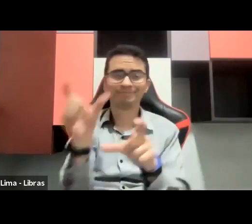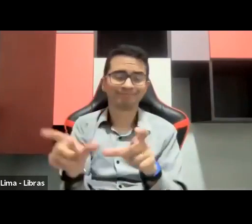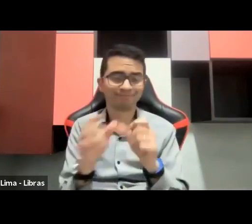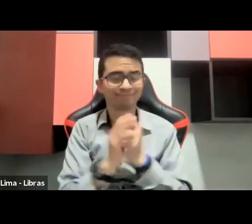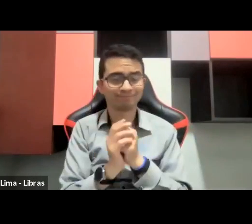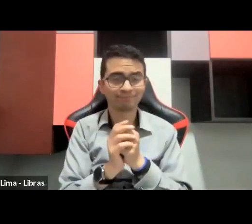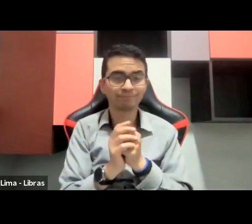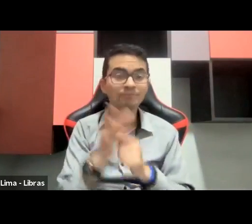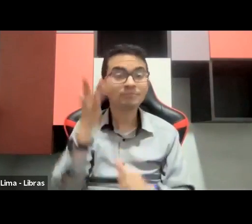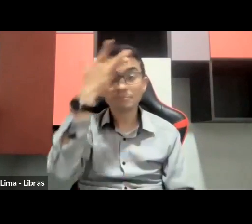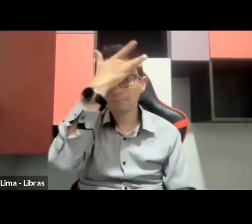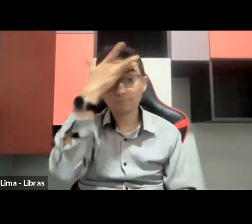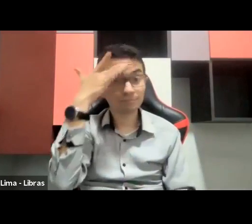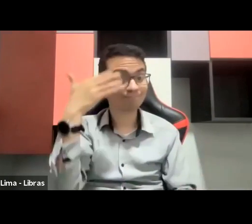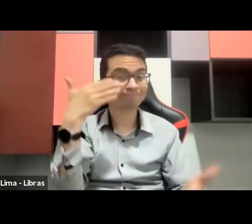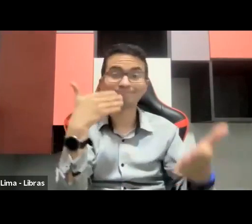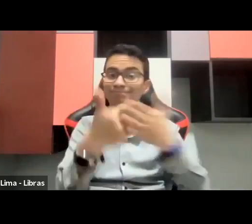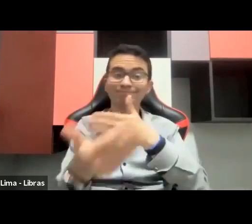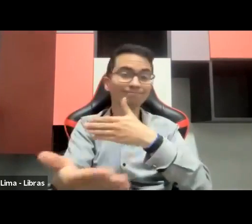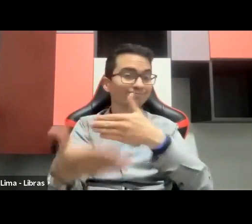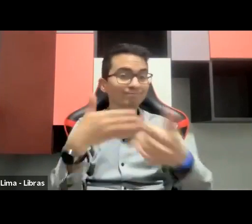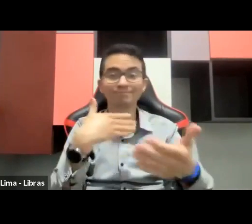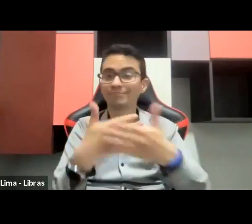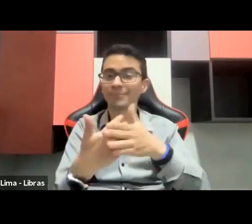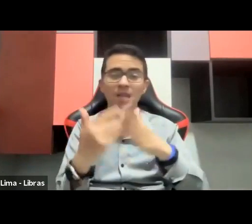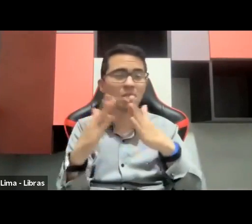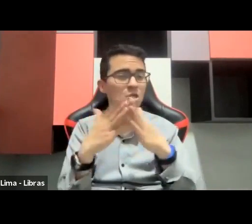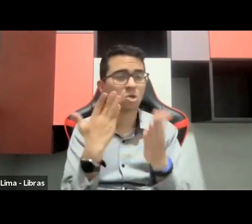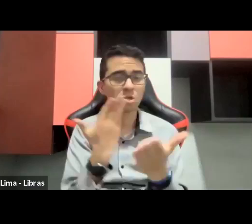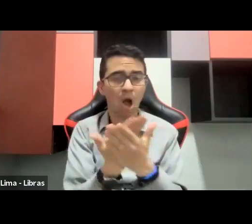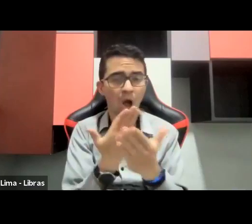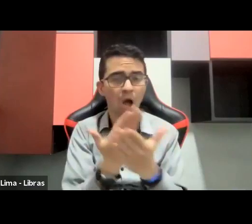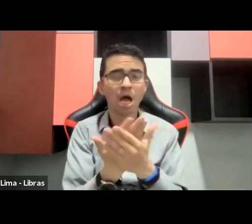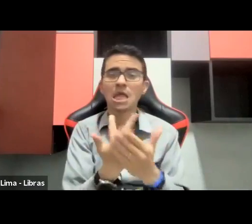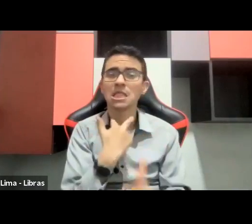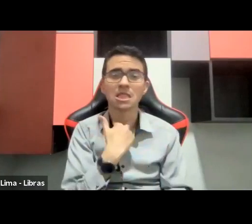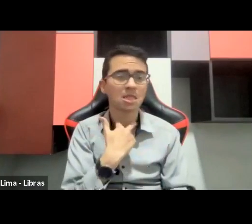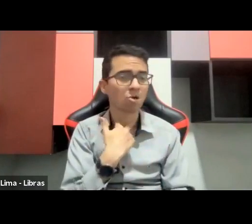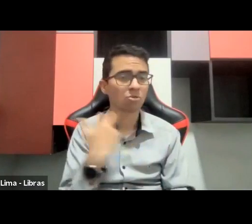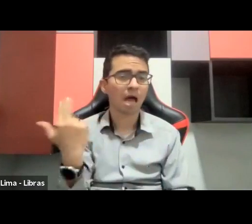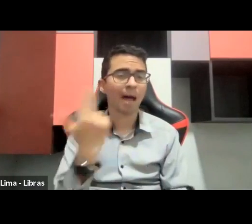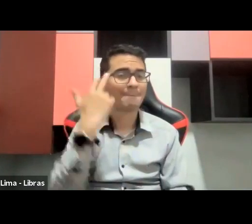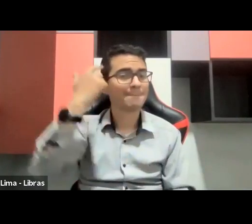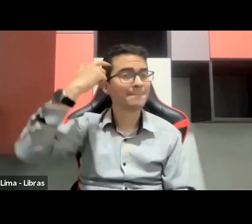Oh, no single person or schools. s, able to make sense all these problems and that's why the problems and that's why the call